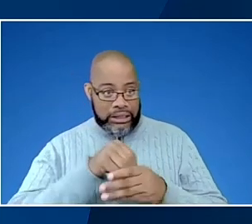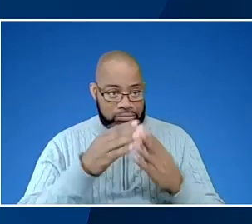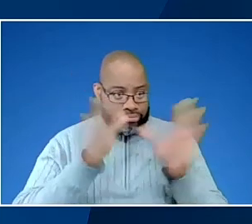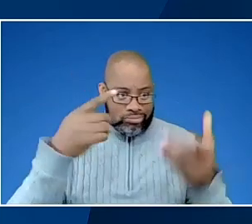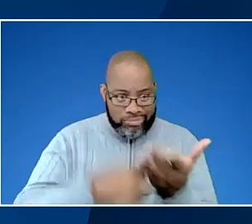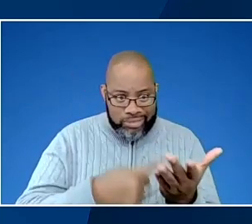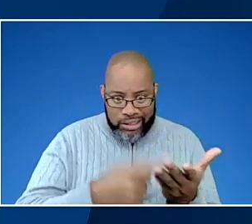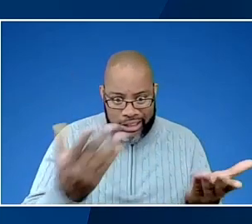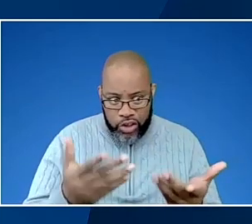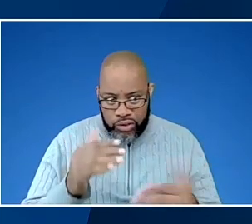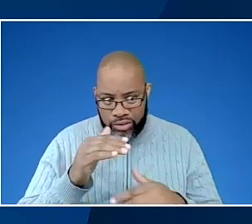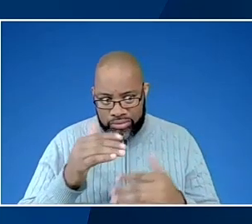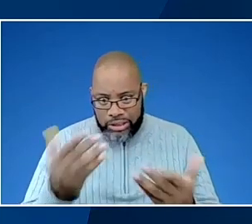at the table.